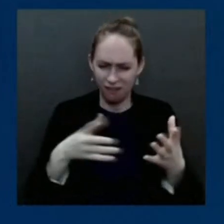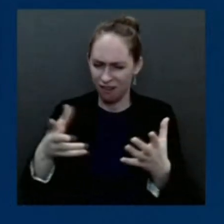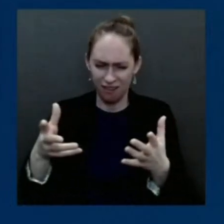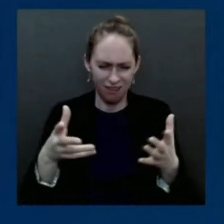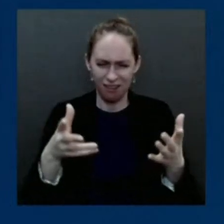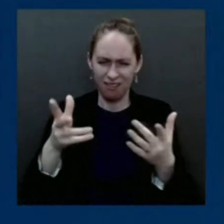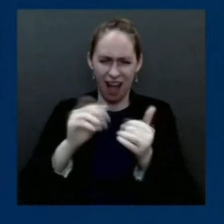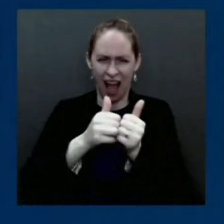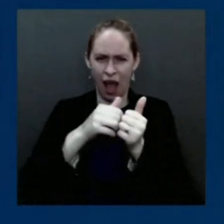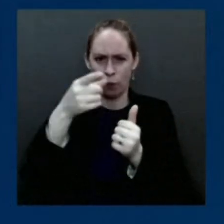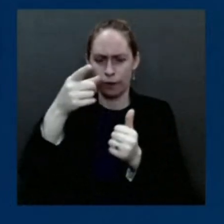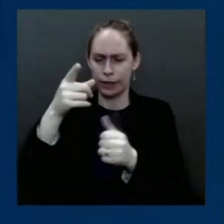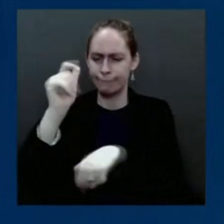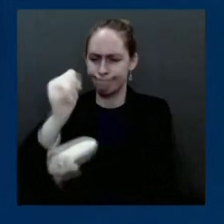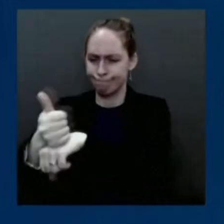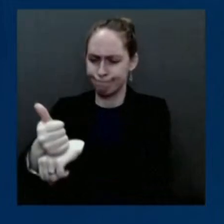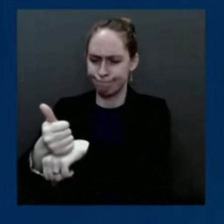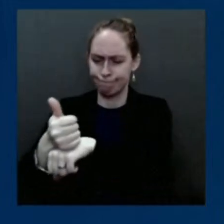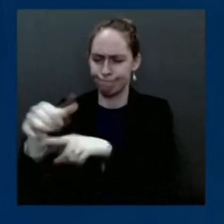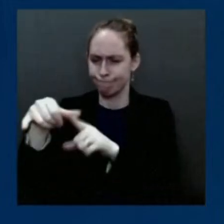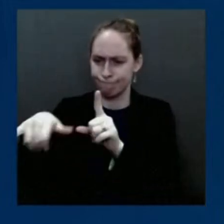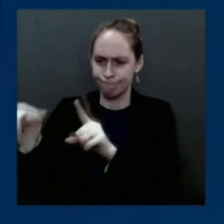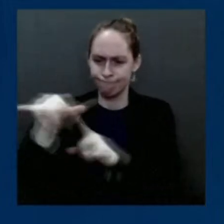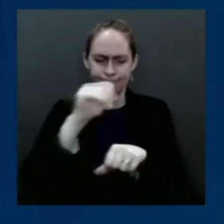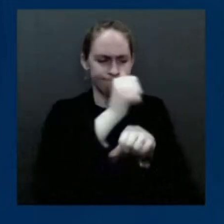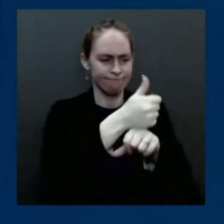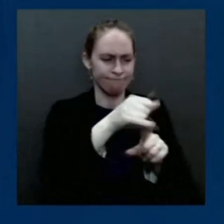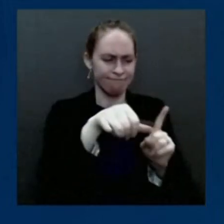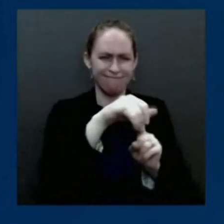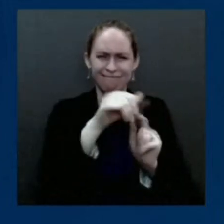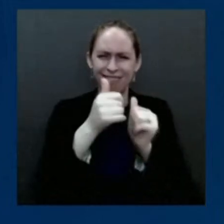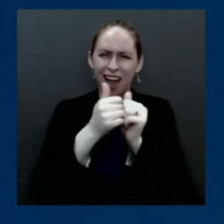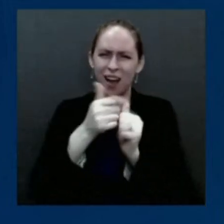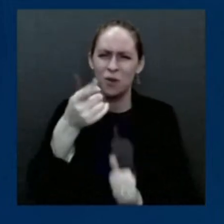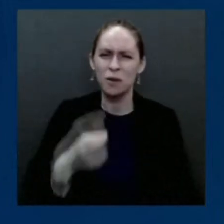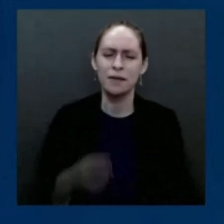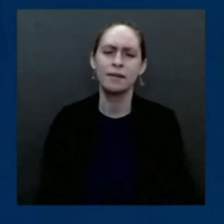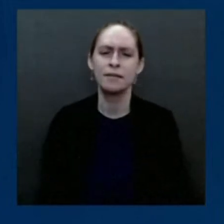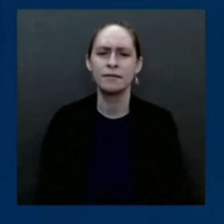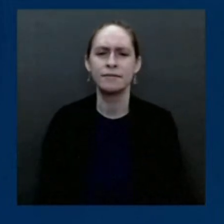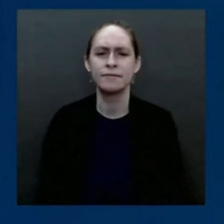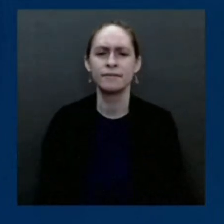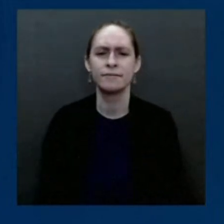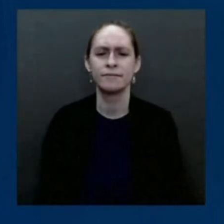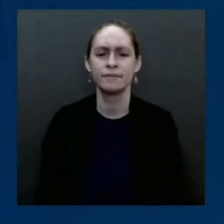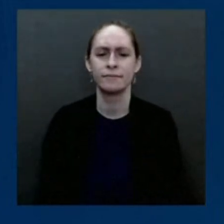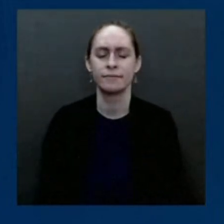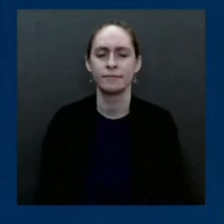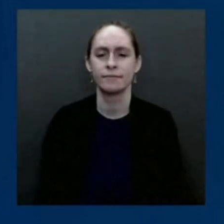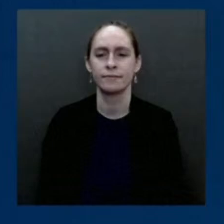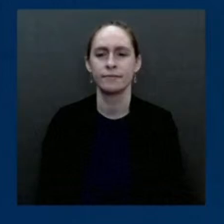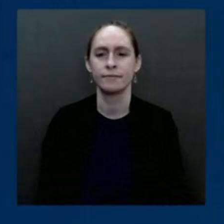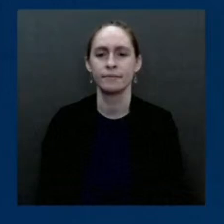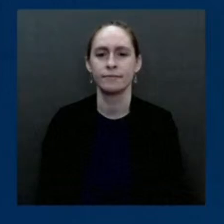THEMSELVES TO BE FULLY VACCINATED? THANKS. TESTING IN THE HALF BILLION TESTS BY THE U.S. GOVERNMENT TO